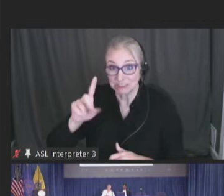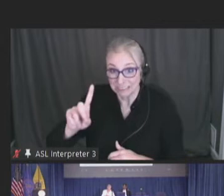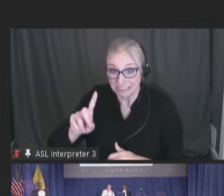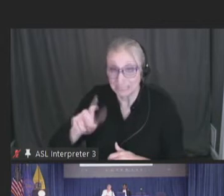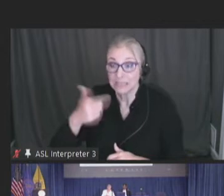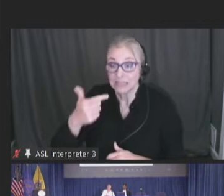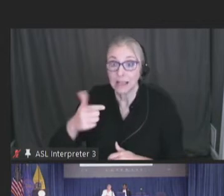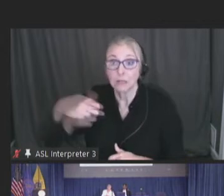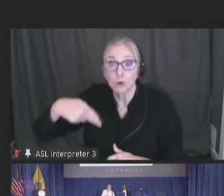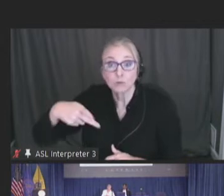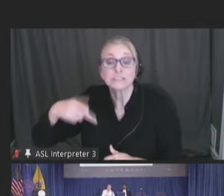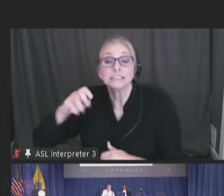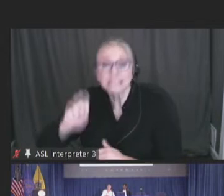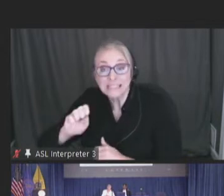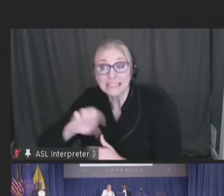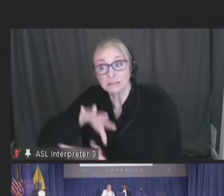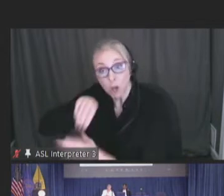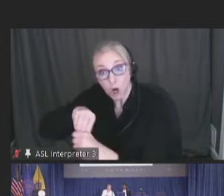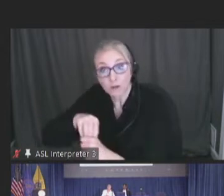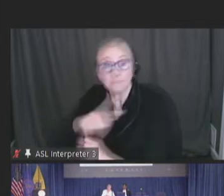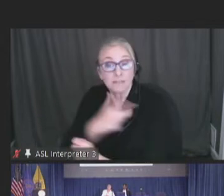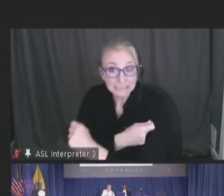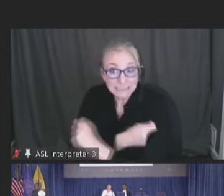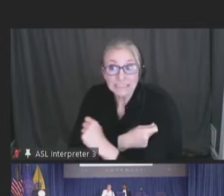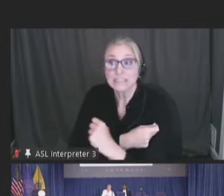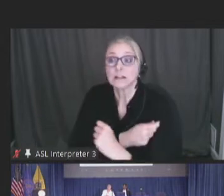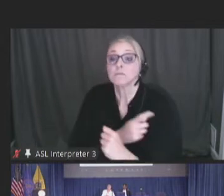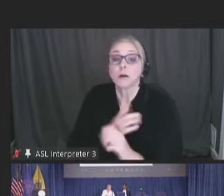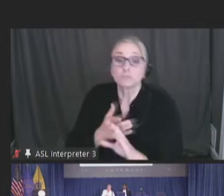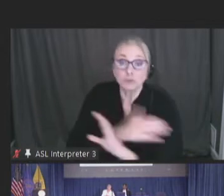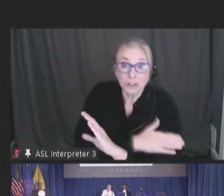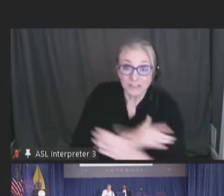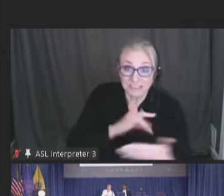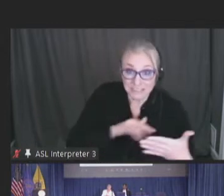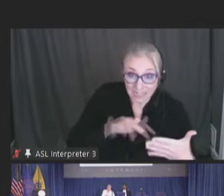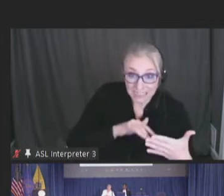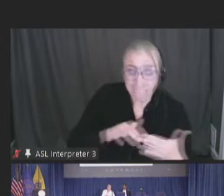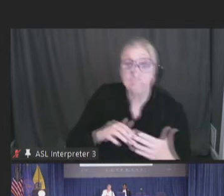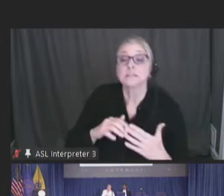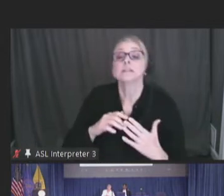is part of our vaccine were brought in from previous studies bind to that glycoprotein